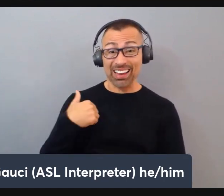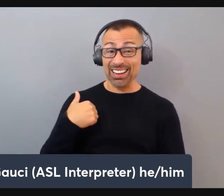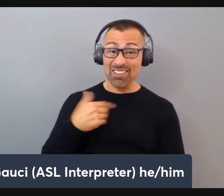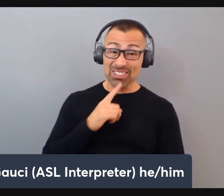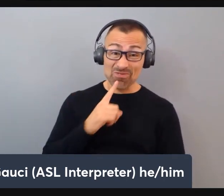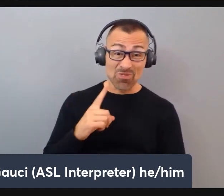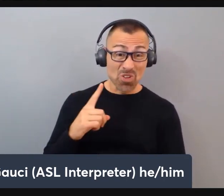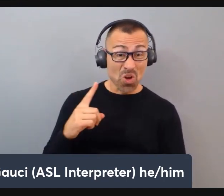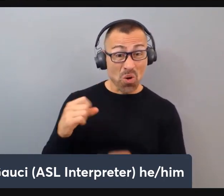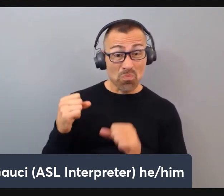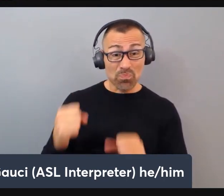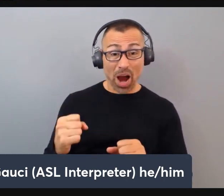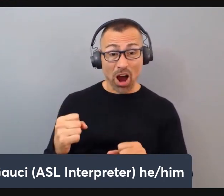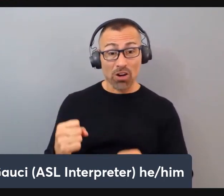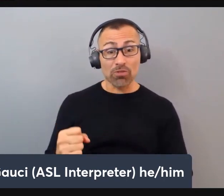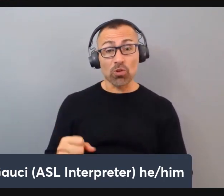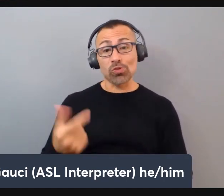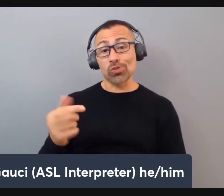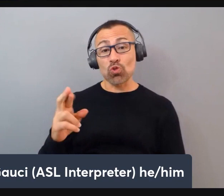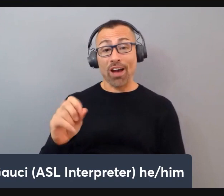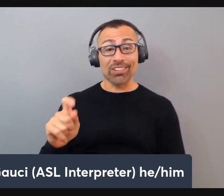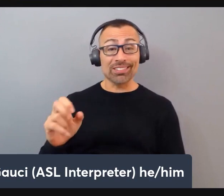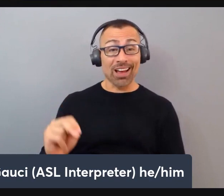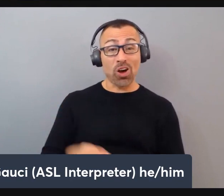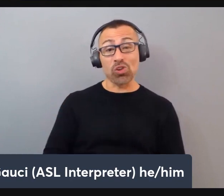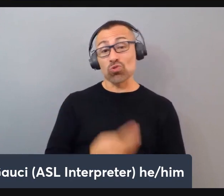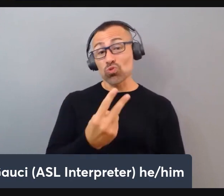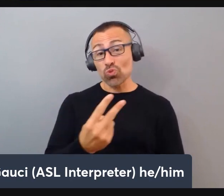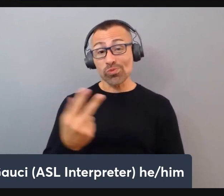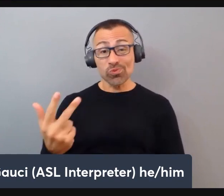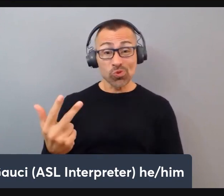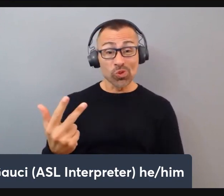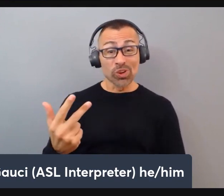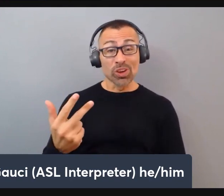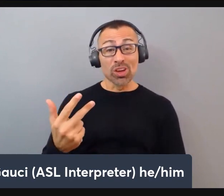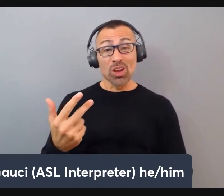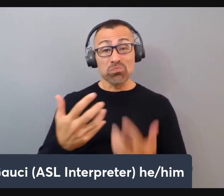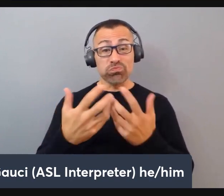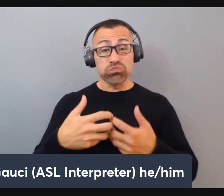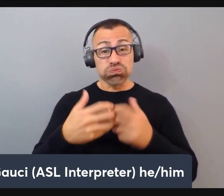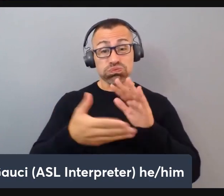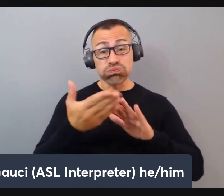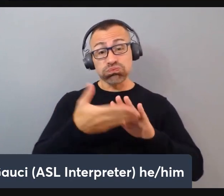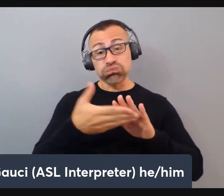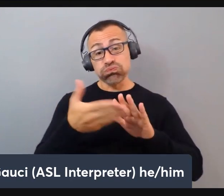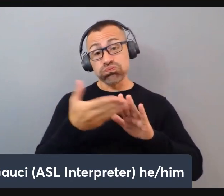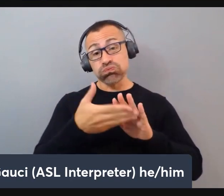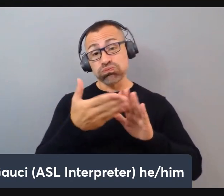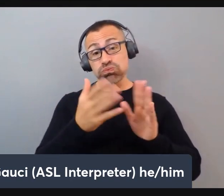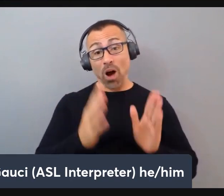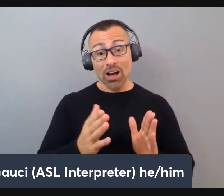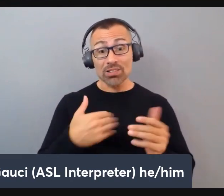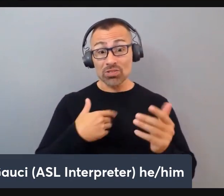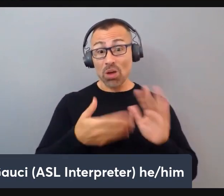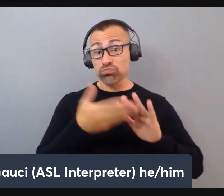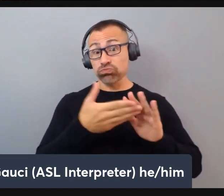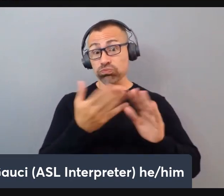or Graviton 3 processors, which can process a lot of requests per second at a lower per request rate.